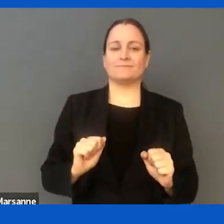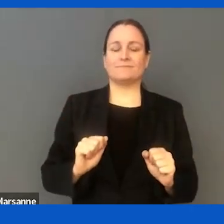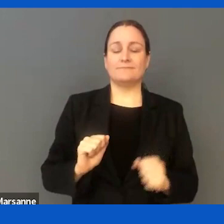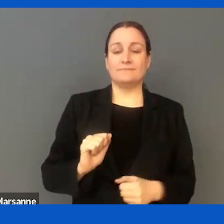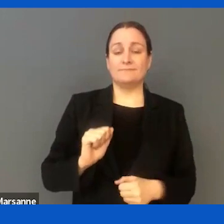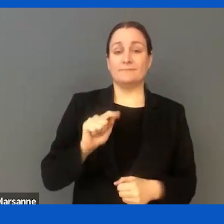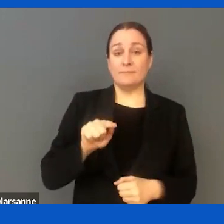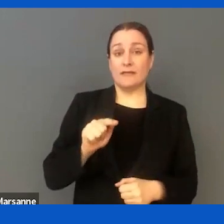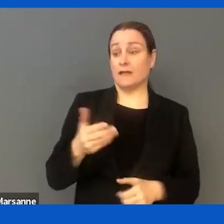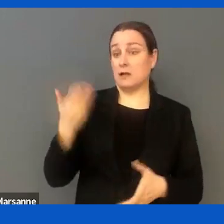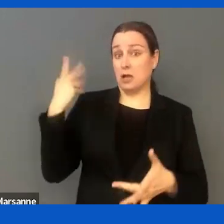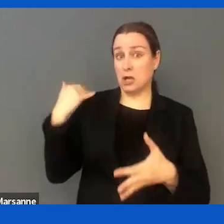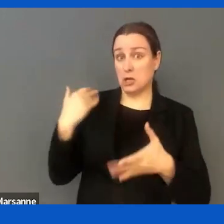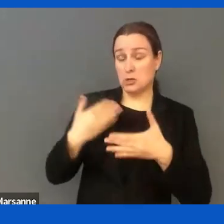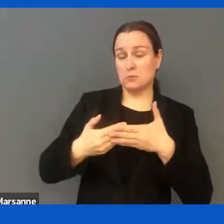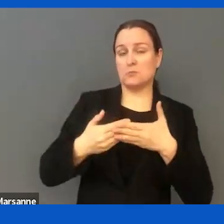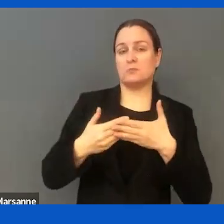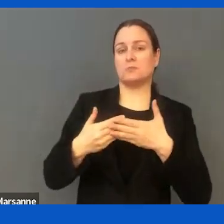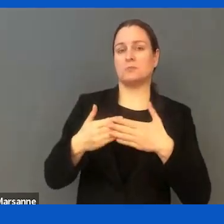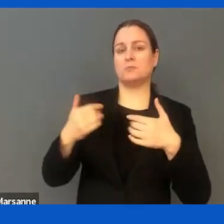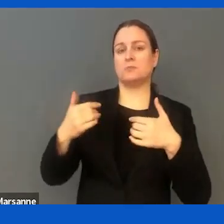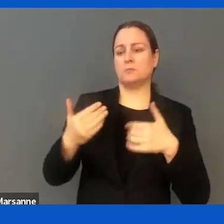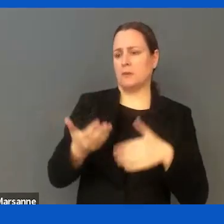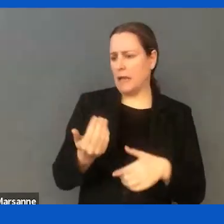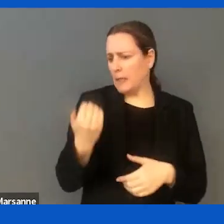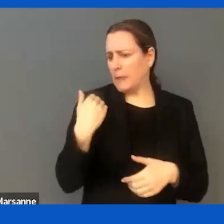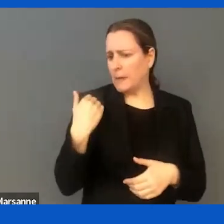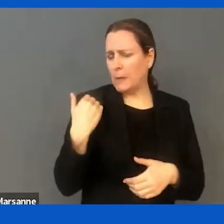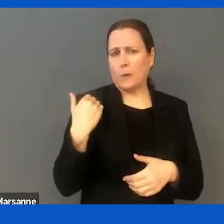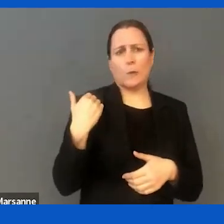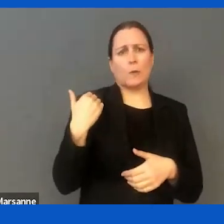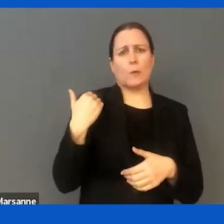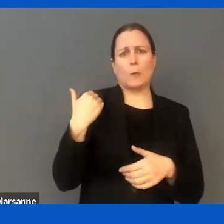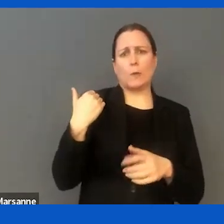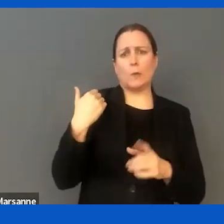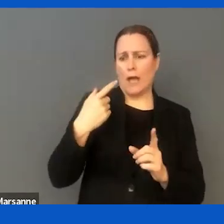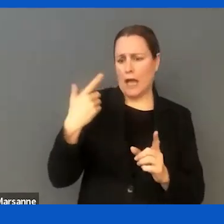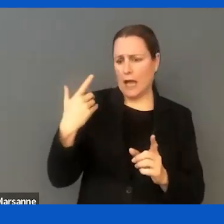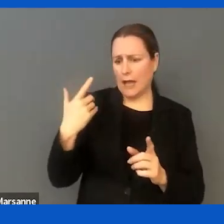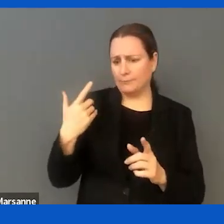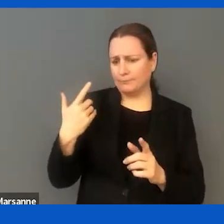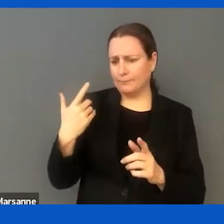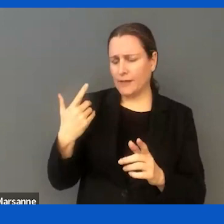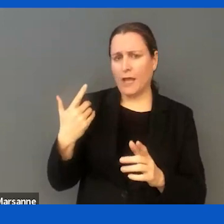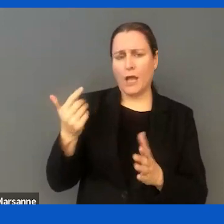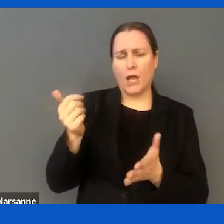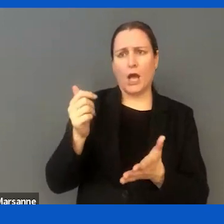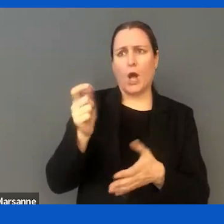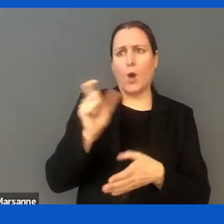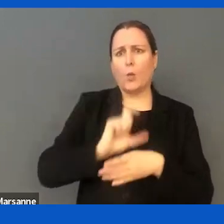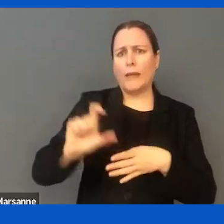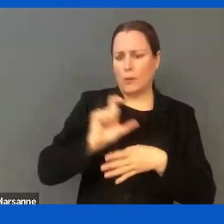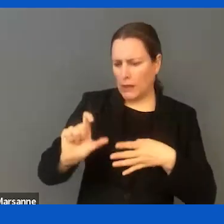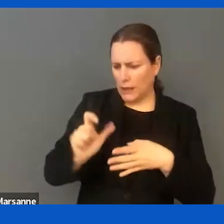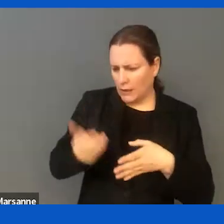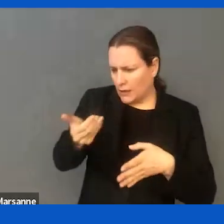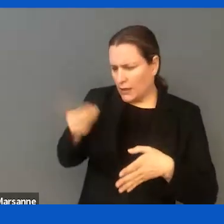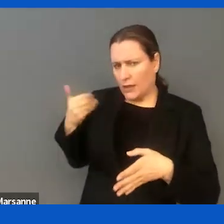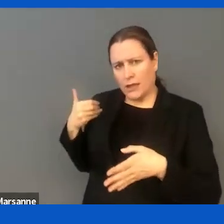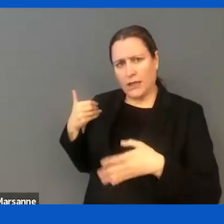literally just from a couple of weeks ago, we were doing something with people in airports